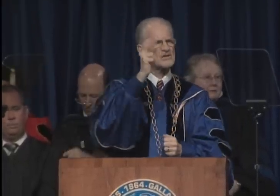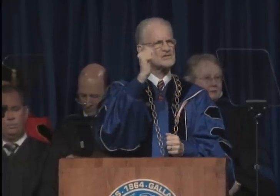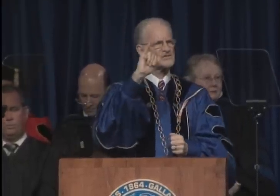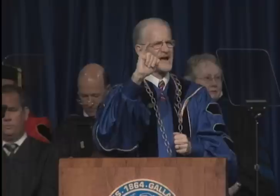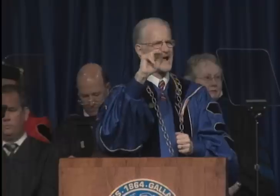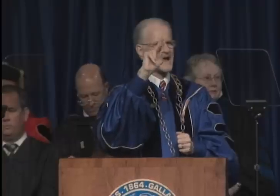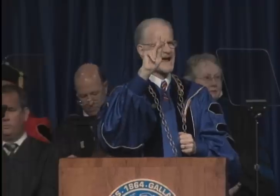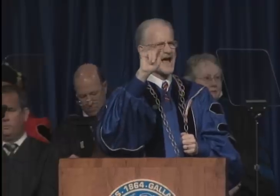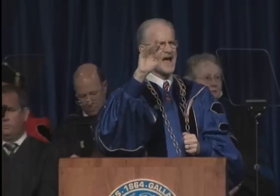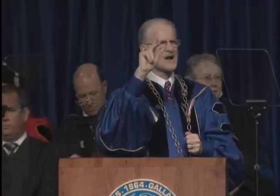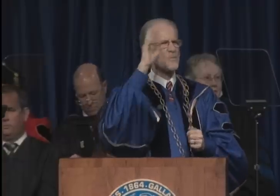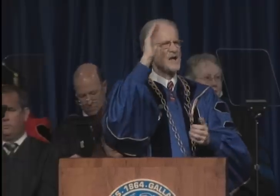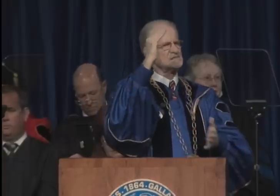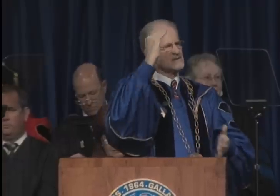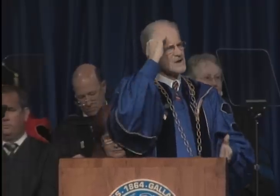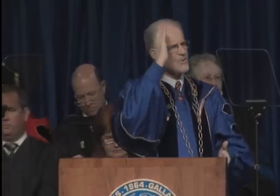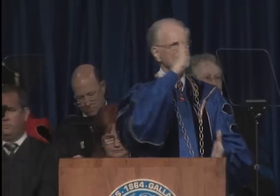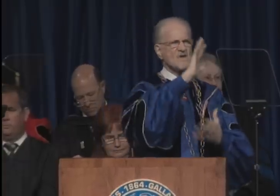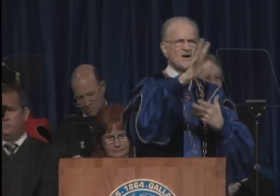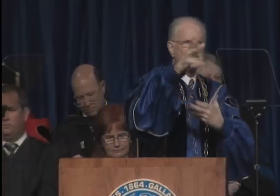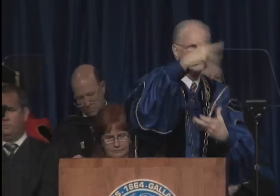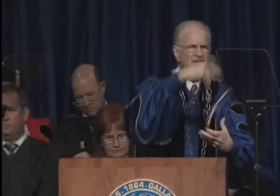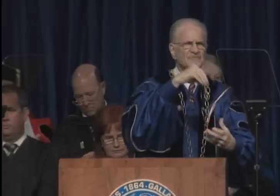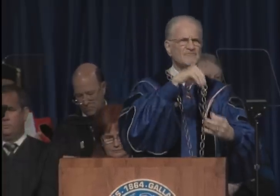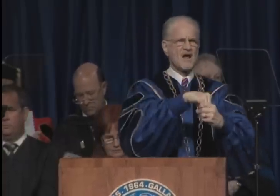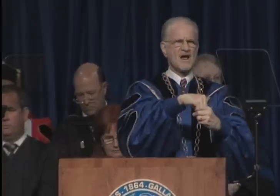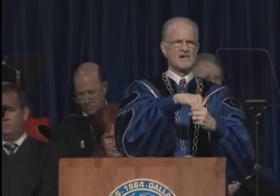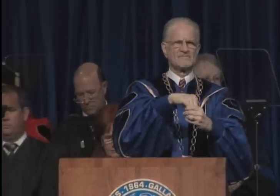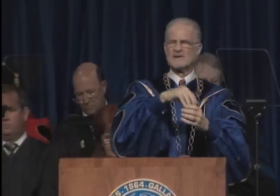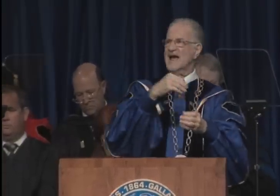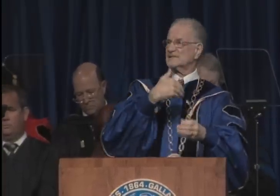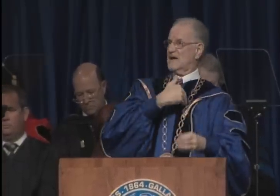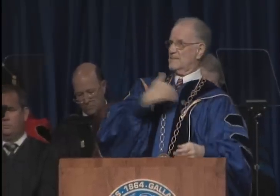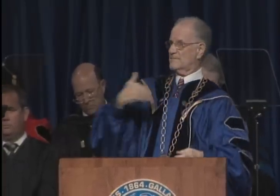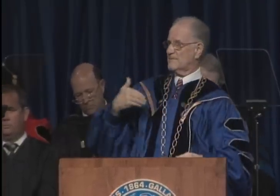Dr. Chaikind was known for his involvement as a member